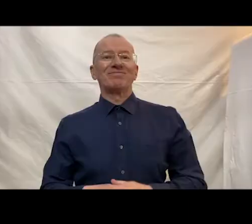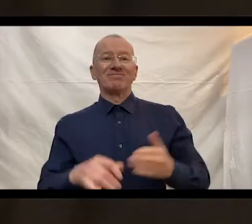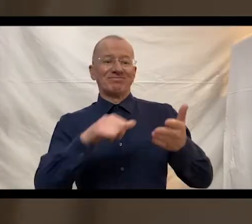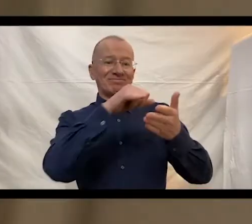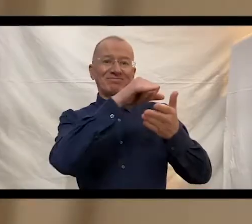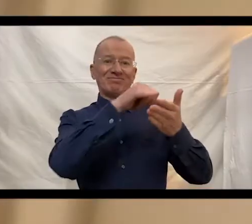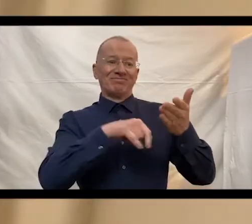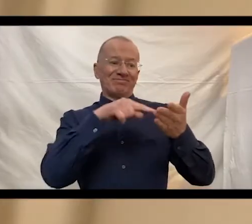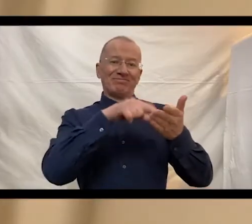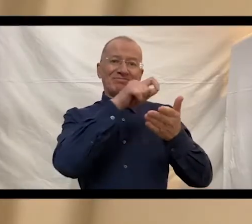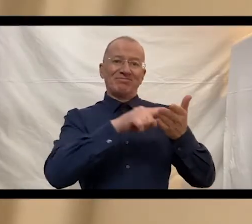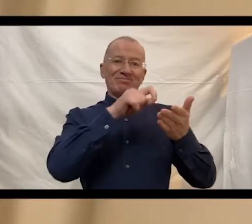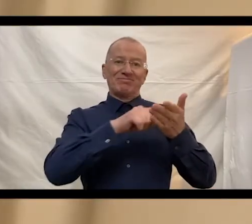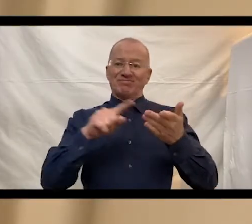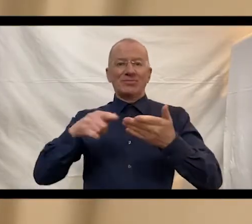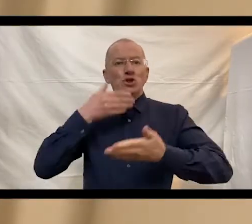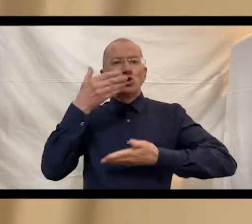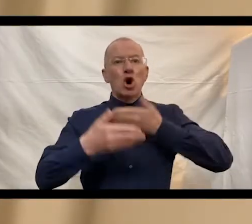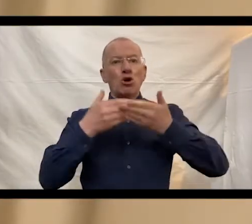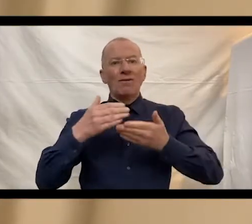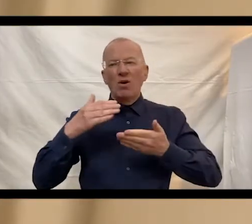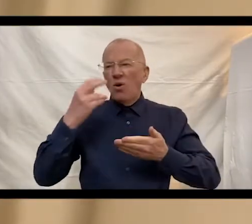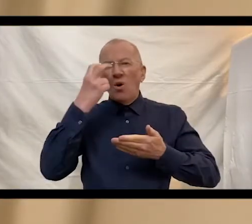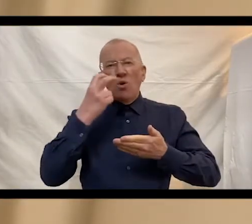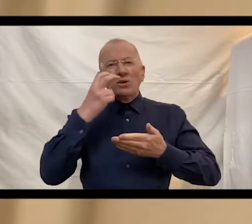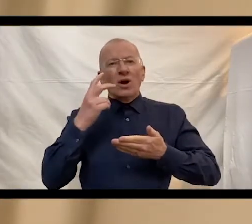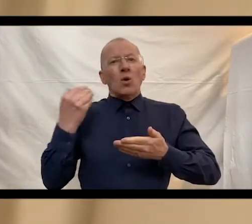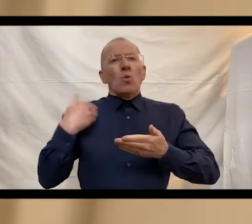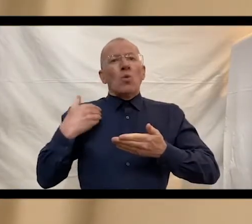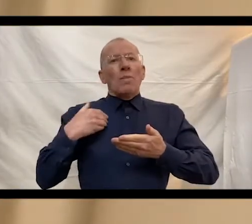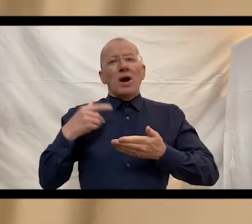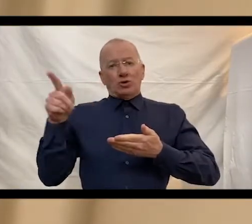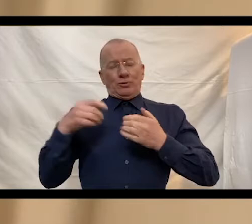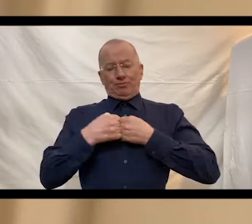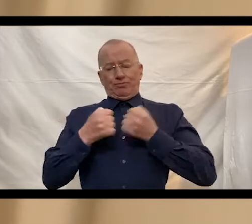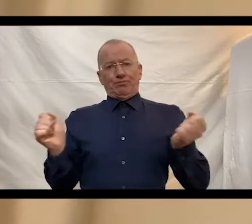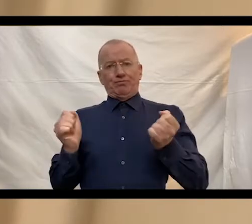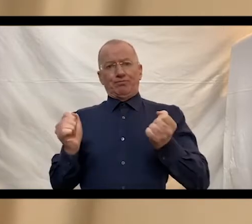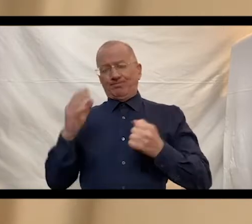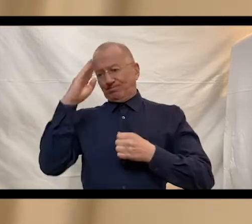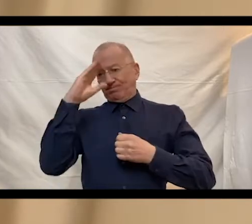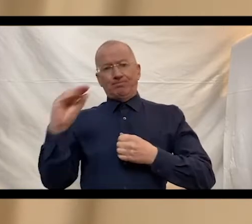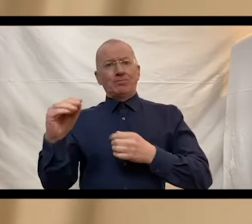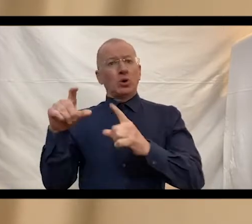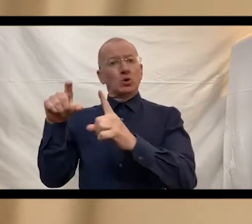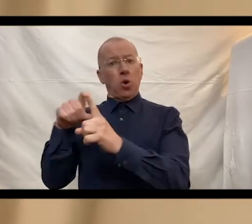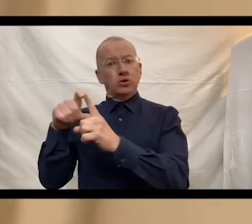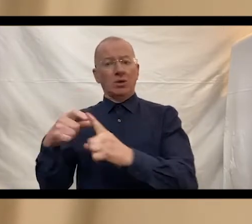This piece is written in response to the story of an older woman coming out to her daughter